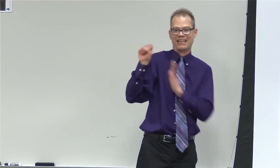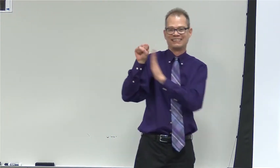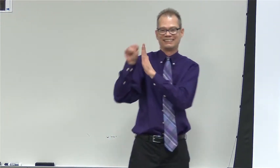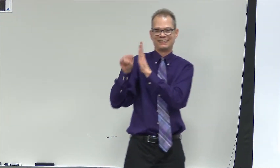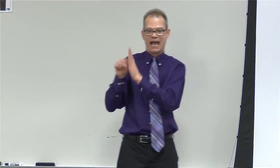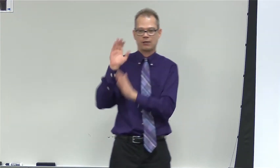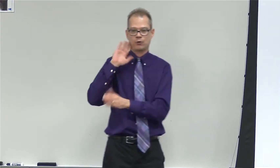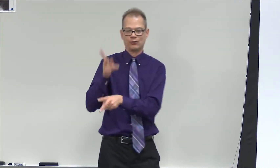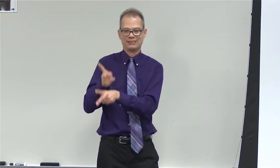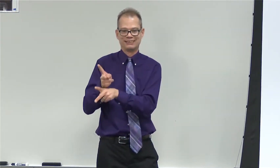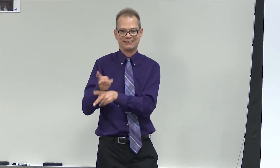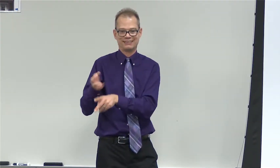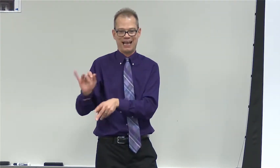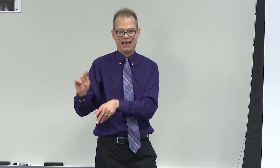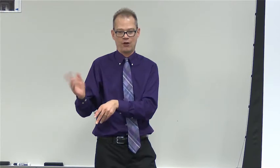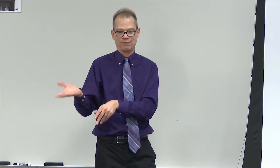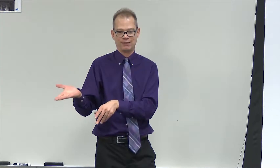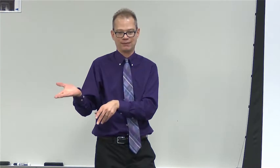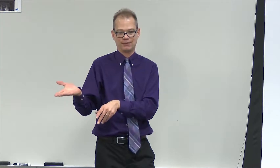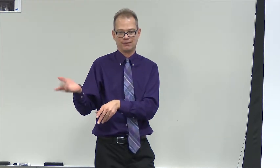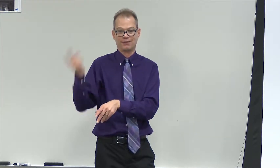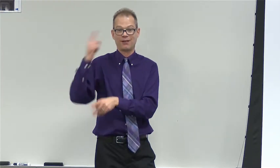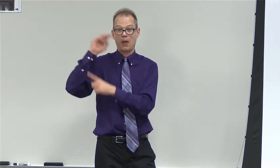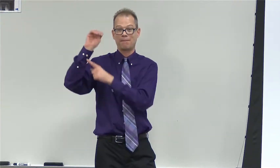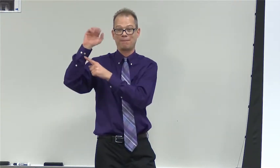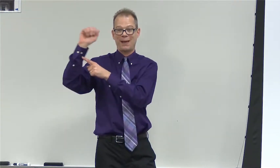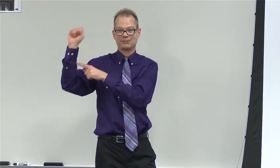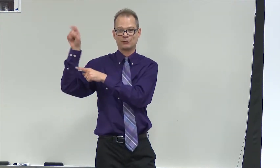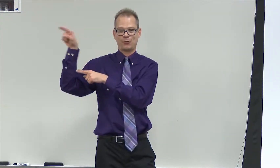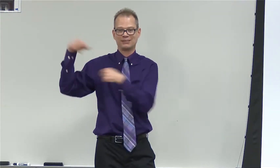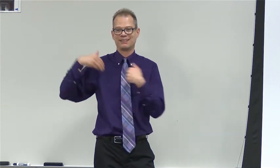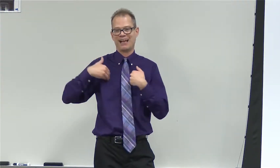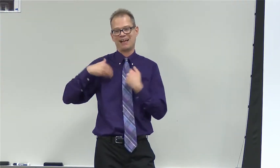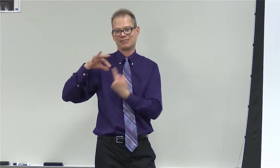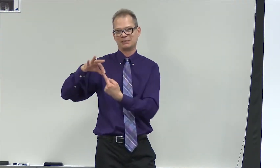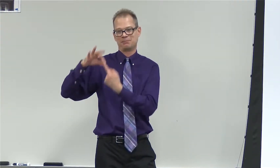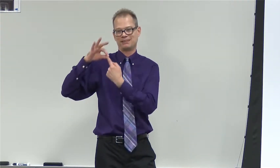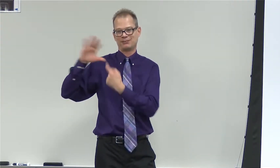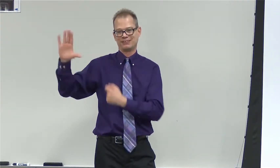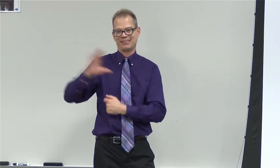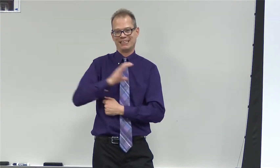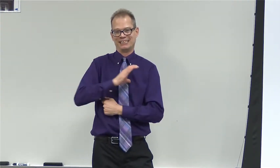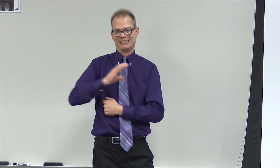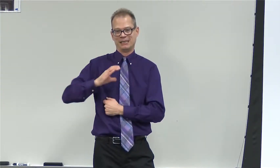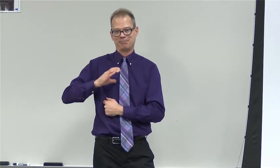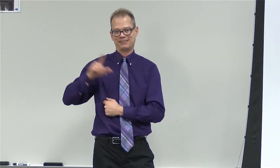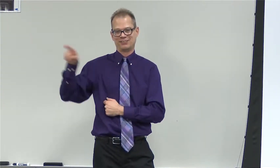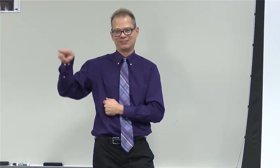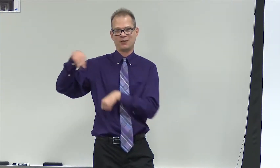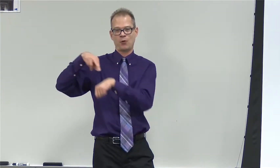We thought that the State would take care of the interpreters, the hiring the interpreters...